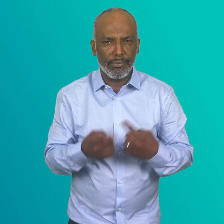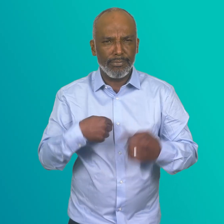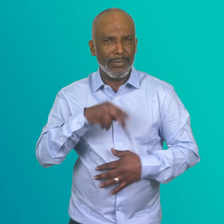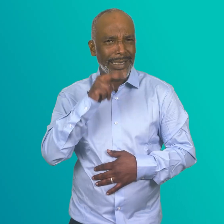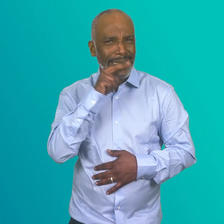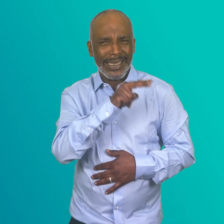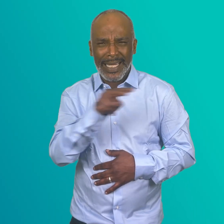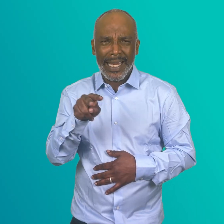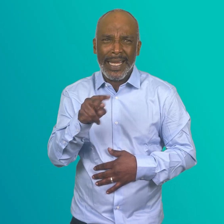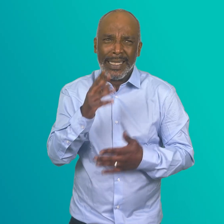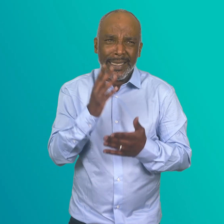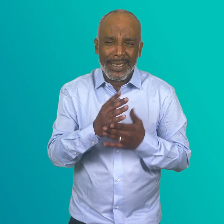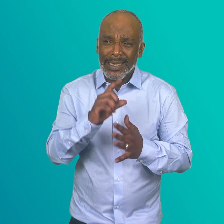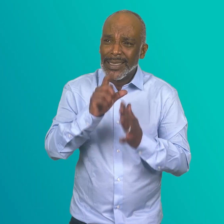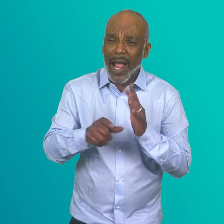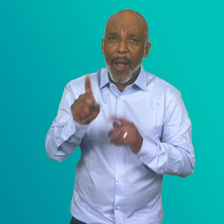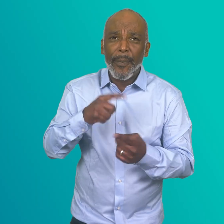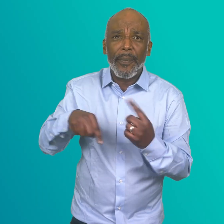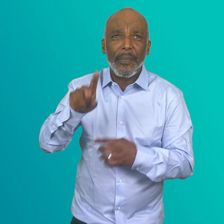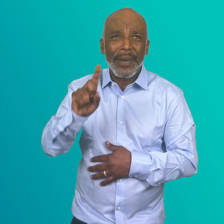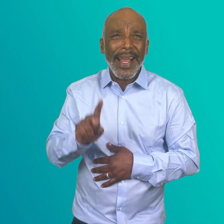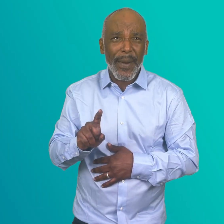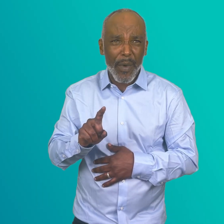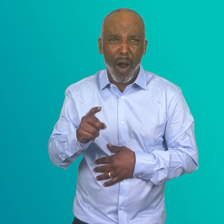We have heard clearly how important it is that disabled people